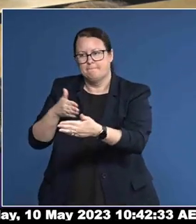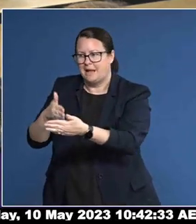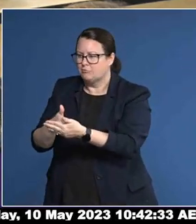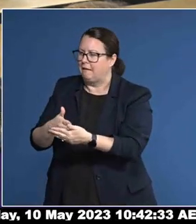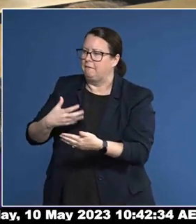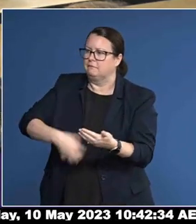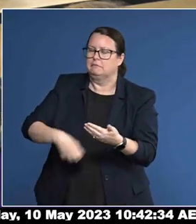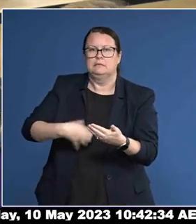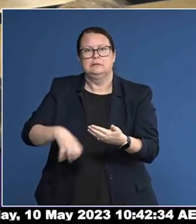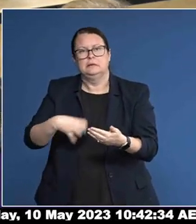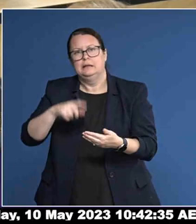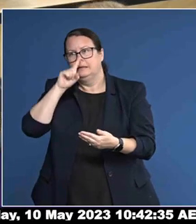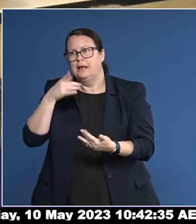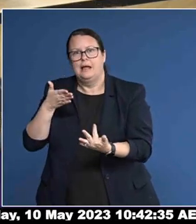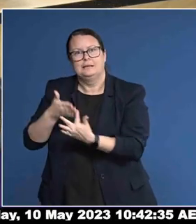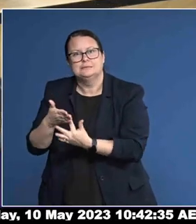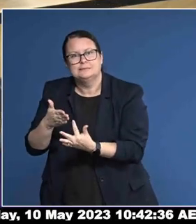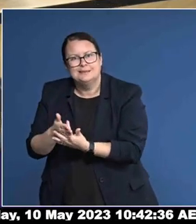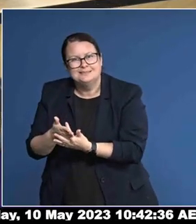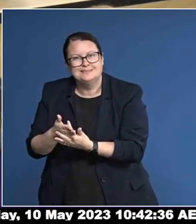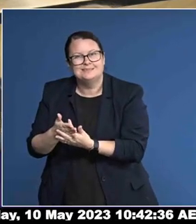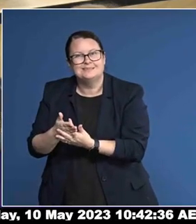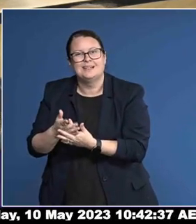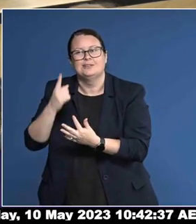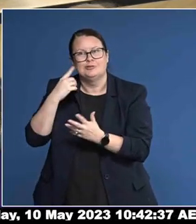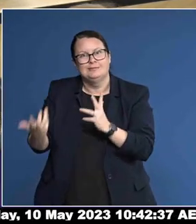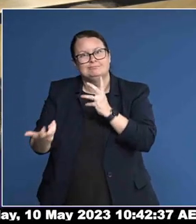encounter because of the disability? Yes.